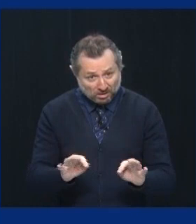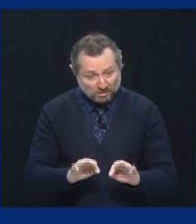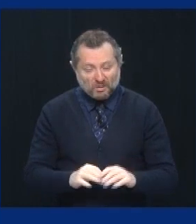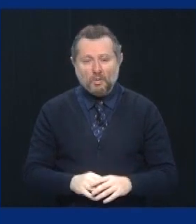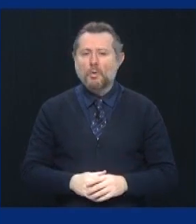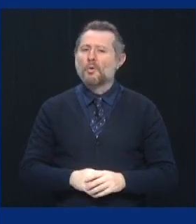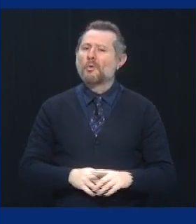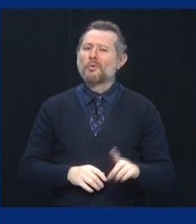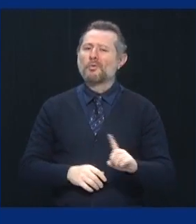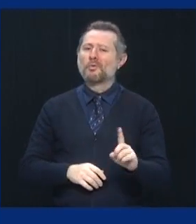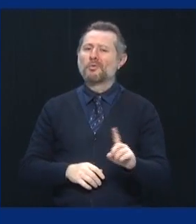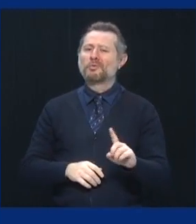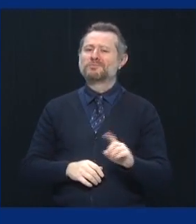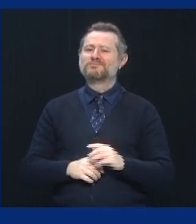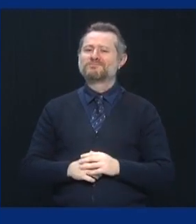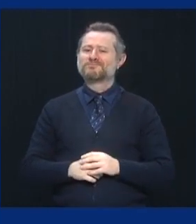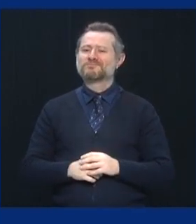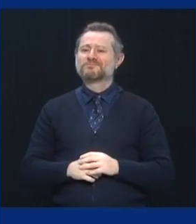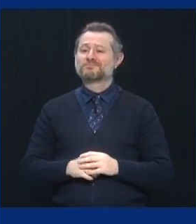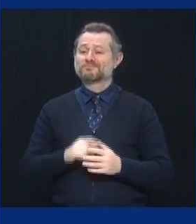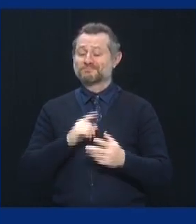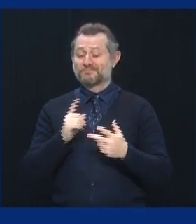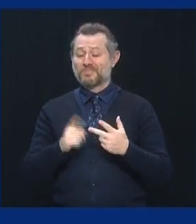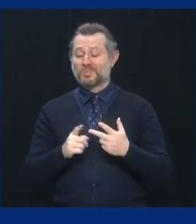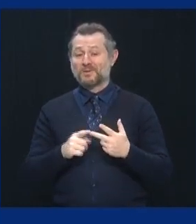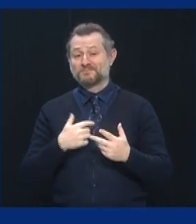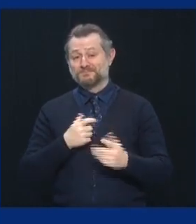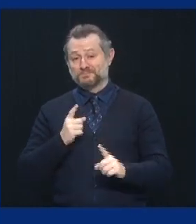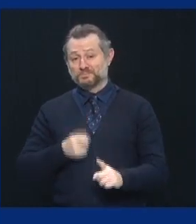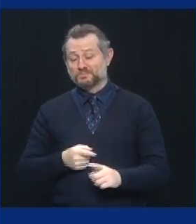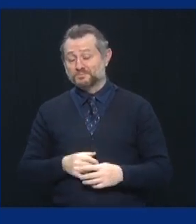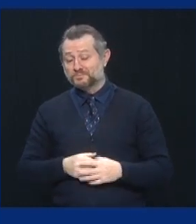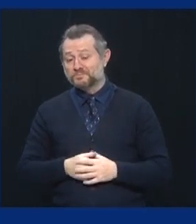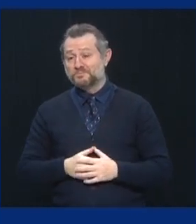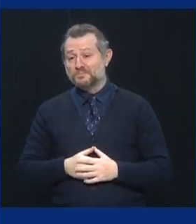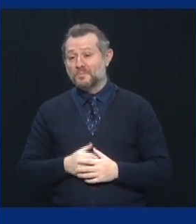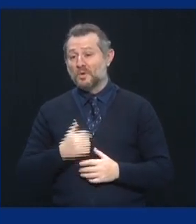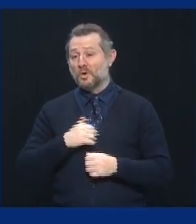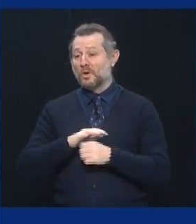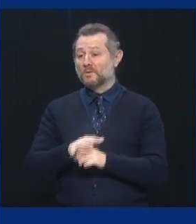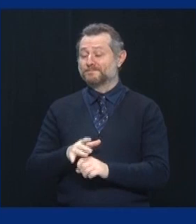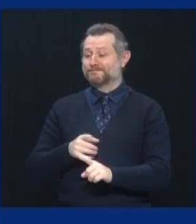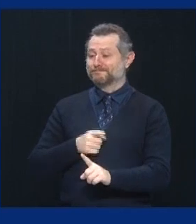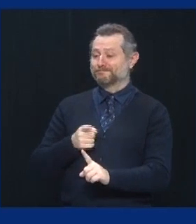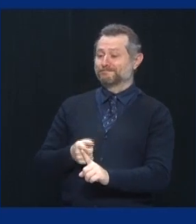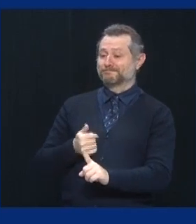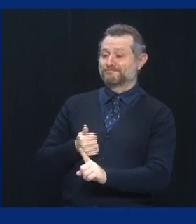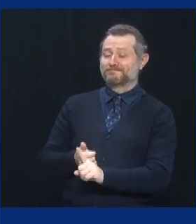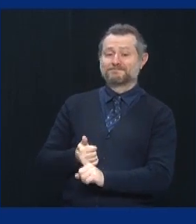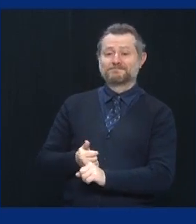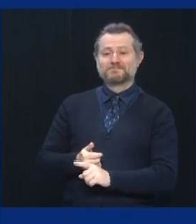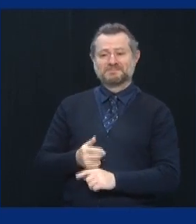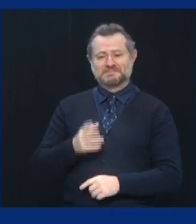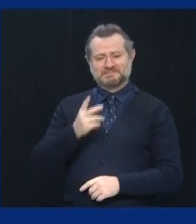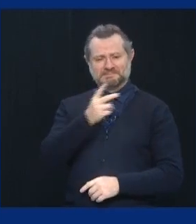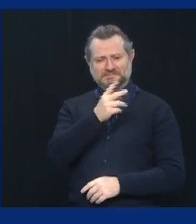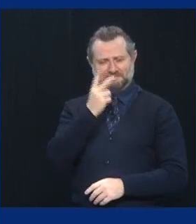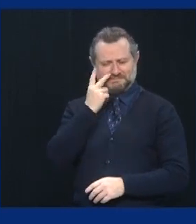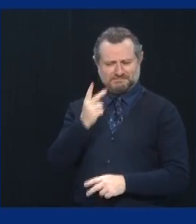144 PEOPLE DIED YESTERDAY. DON'T GET COCKY WITH COVID.